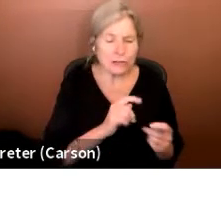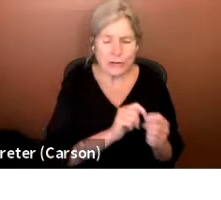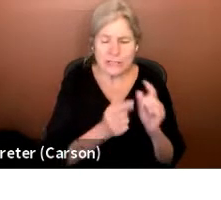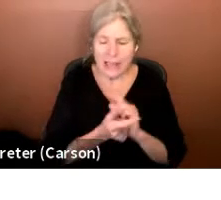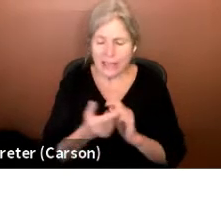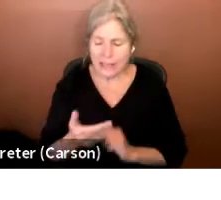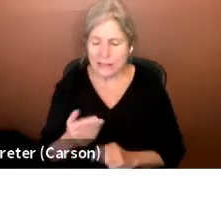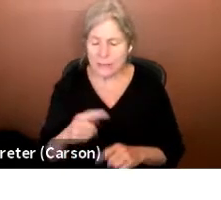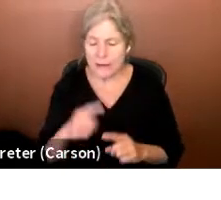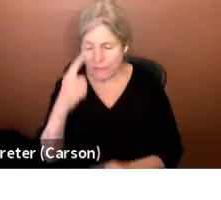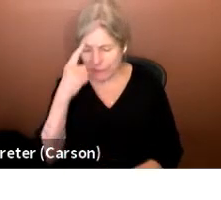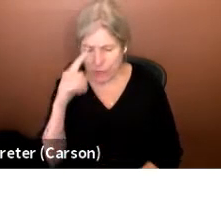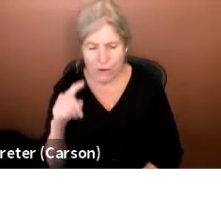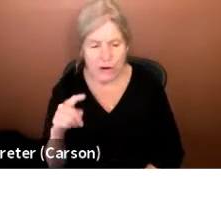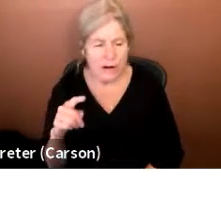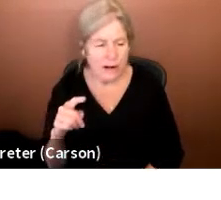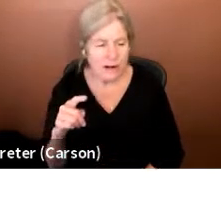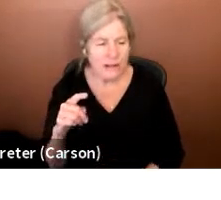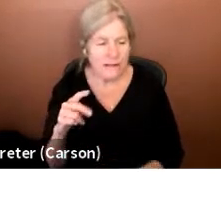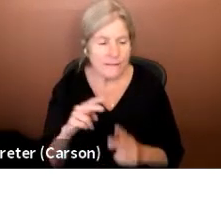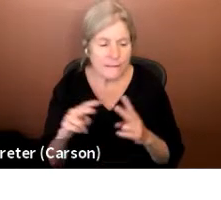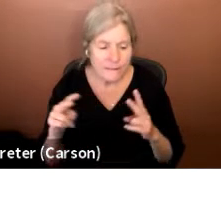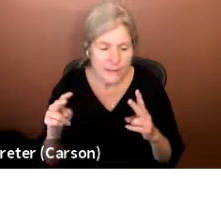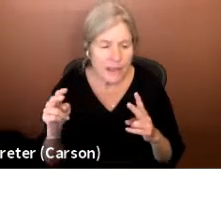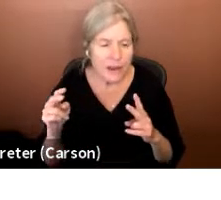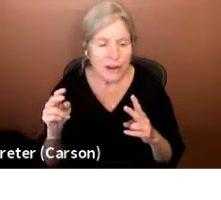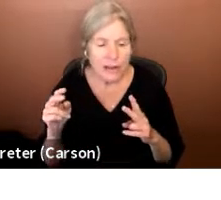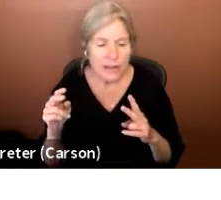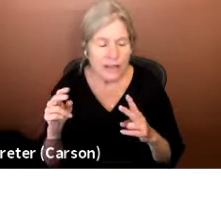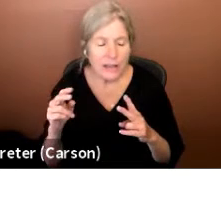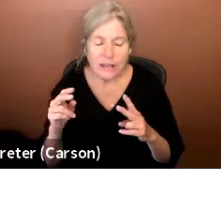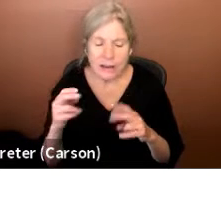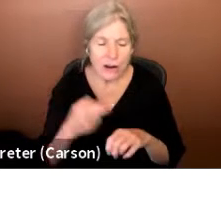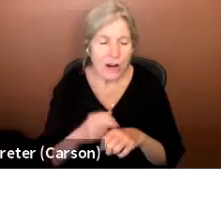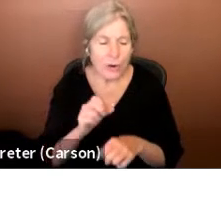resistant works of literature the translation process is a creative ones.